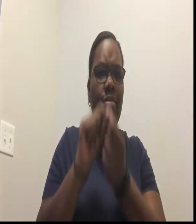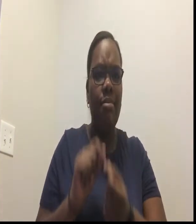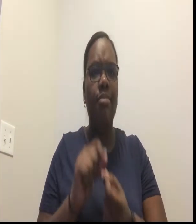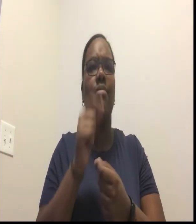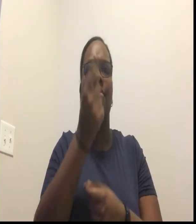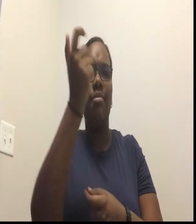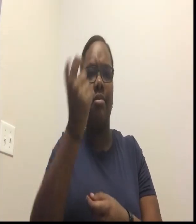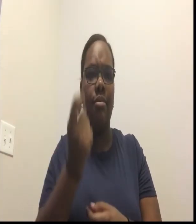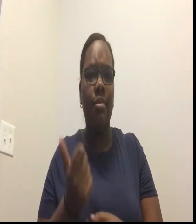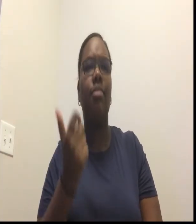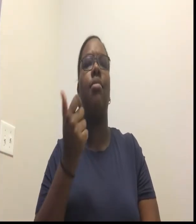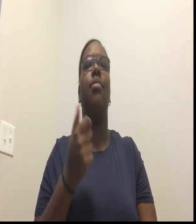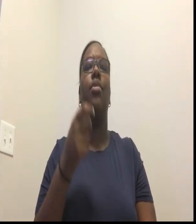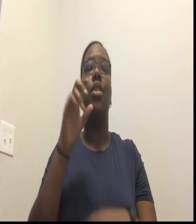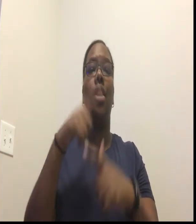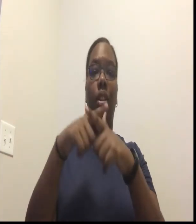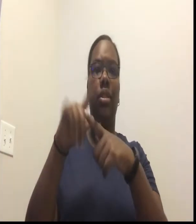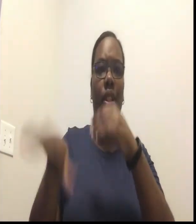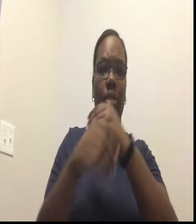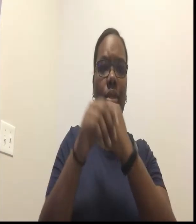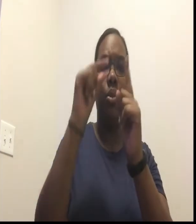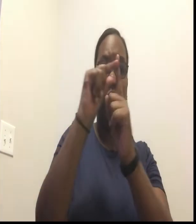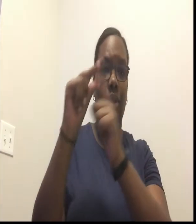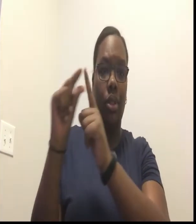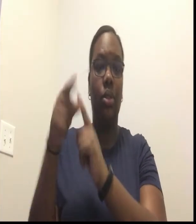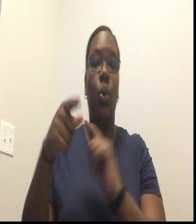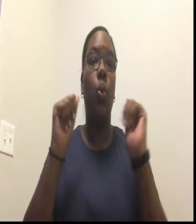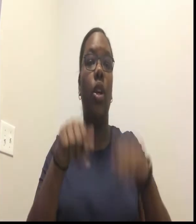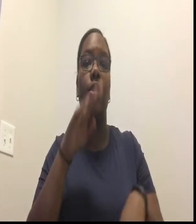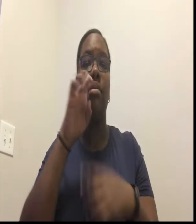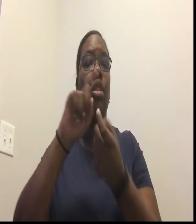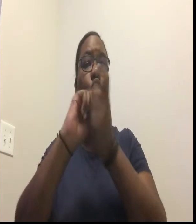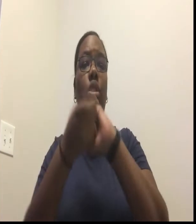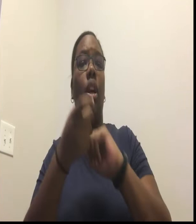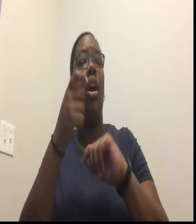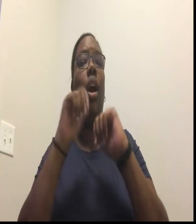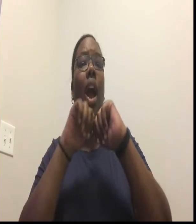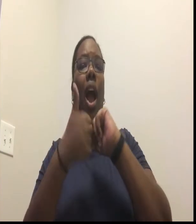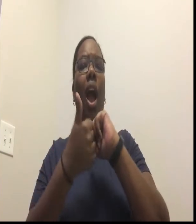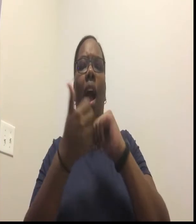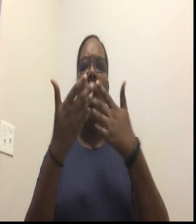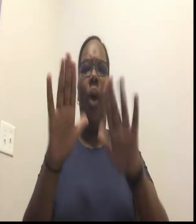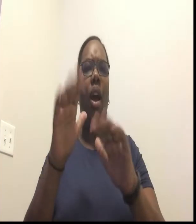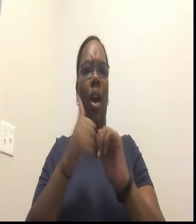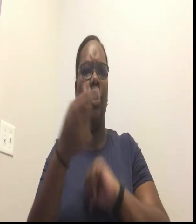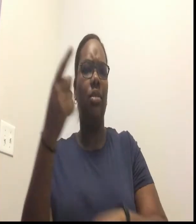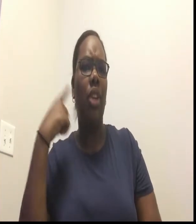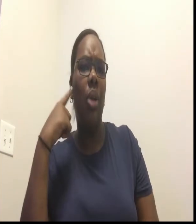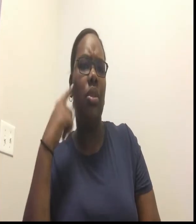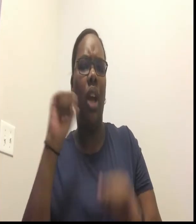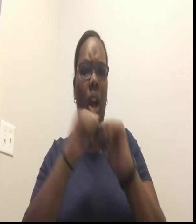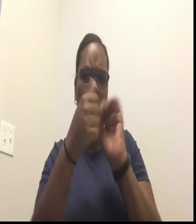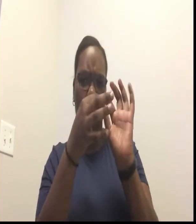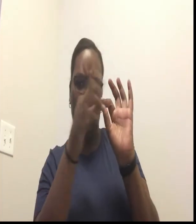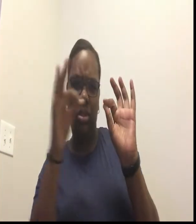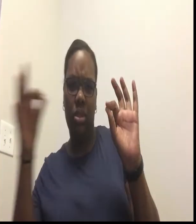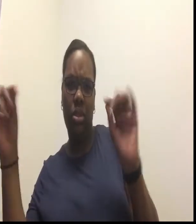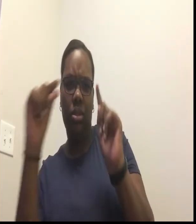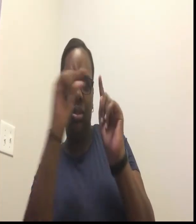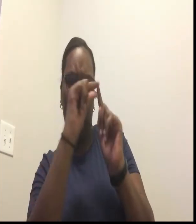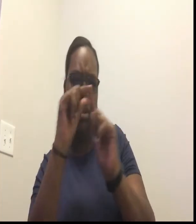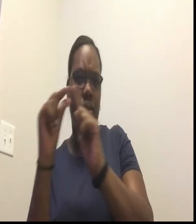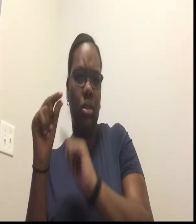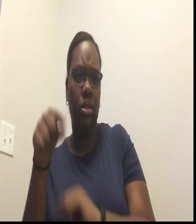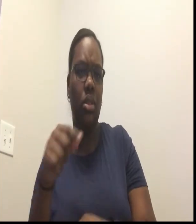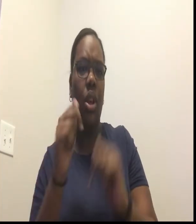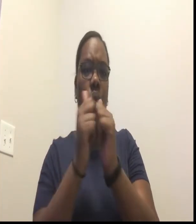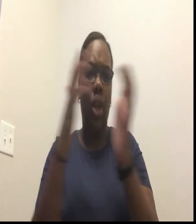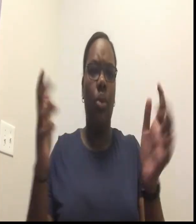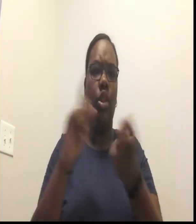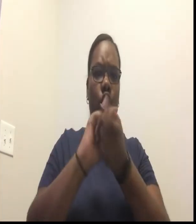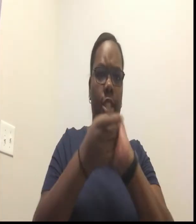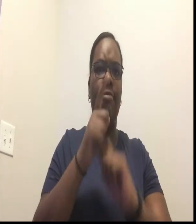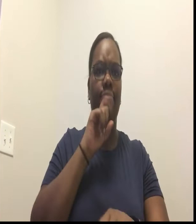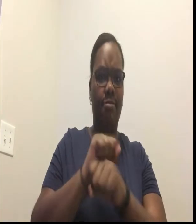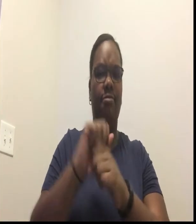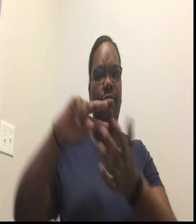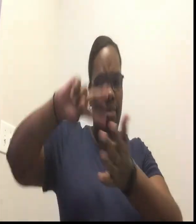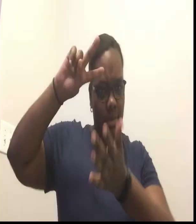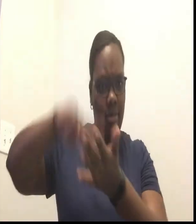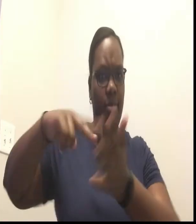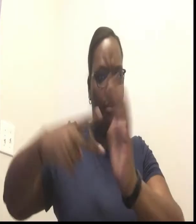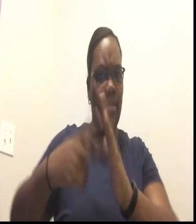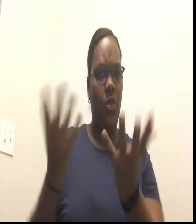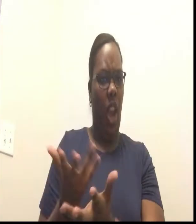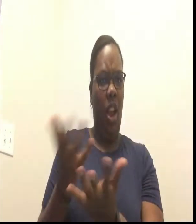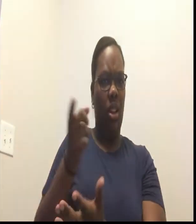without really changing the meaning. You want to limit the debates and I'll go